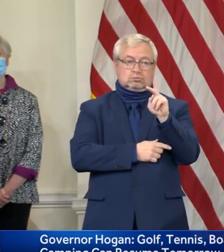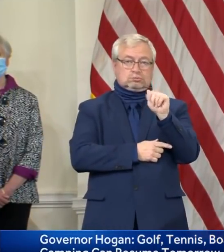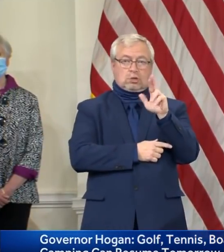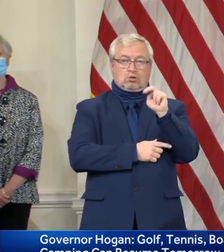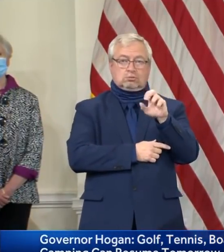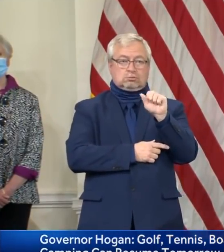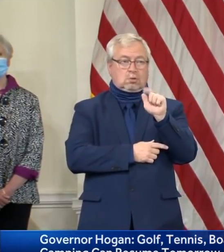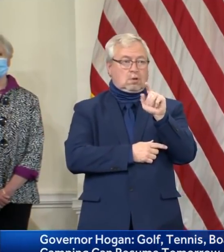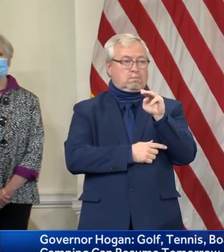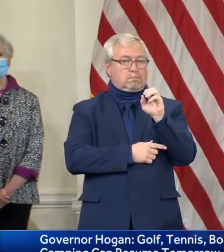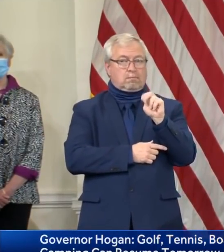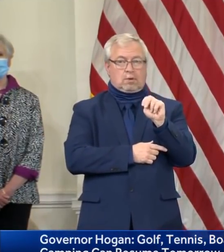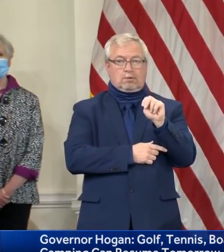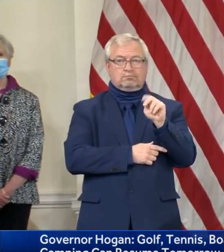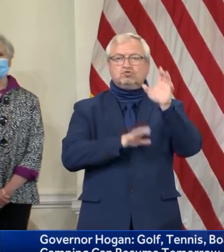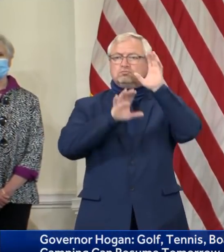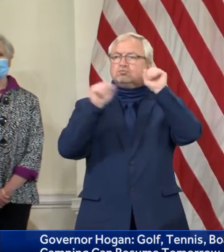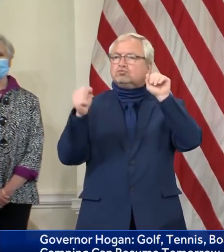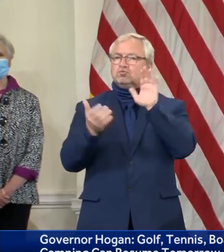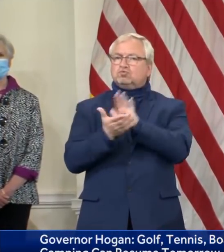THANK YOU.